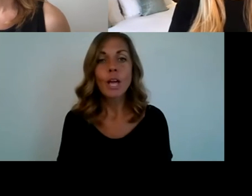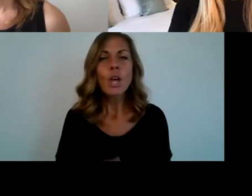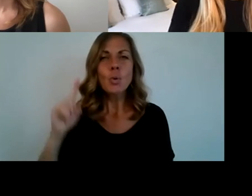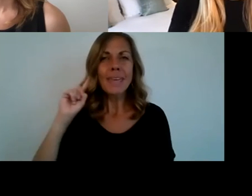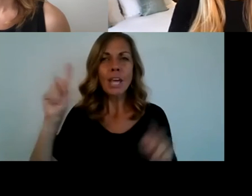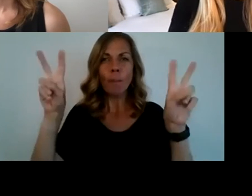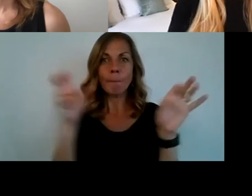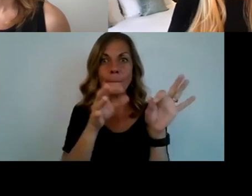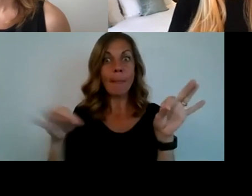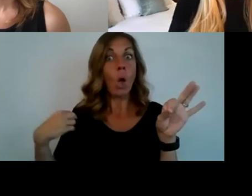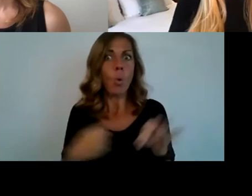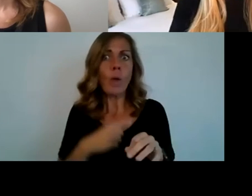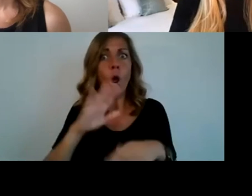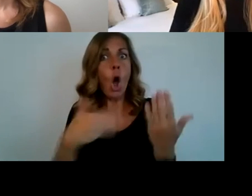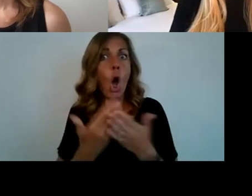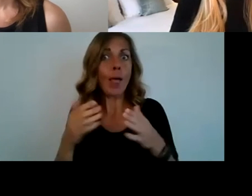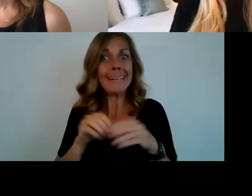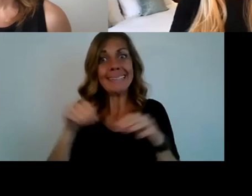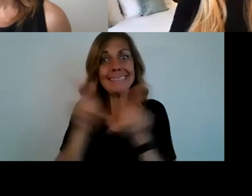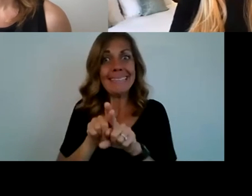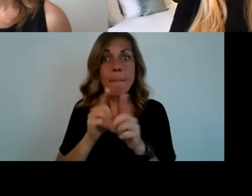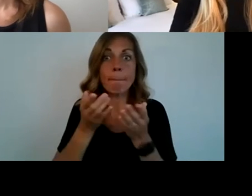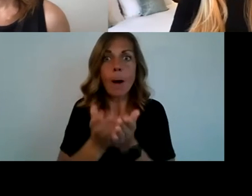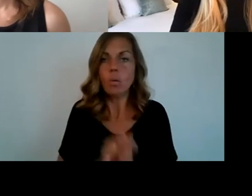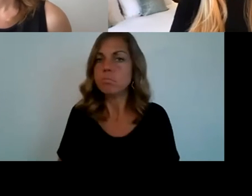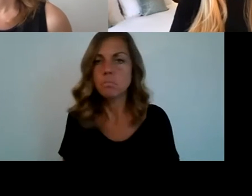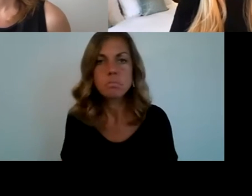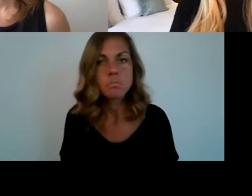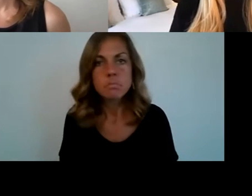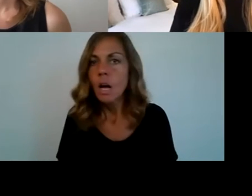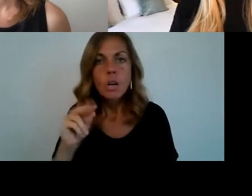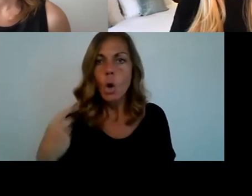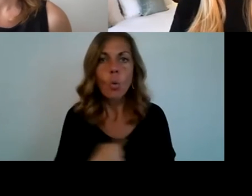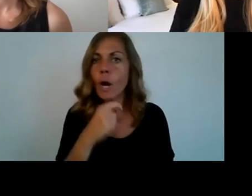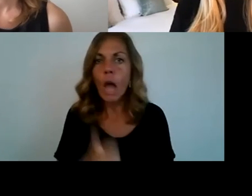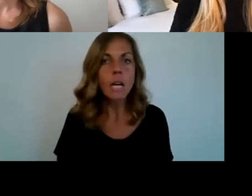same boat. The reality is, we're not in the same boat. We are weathering the same storm,